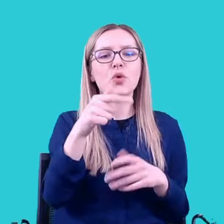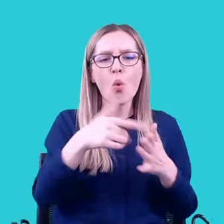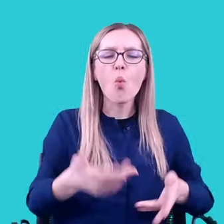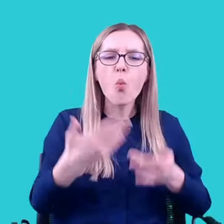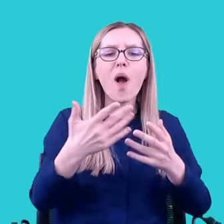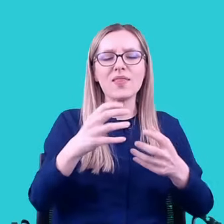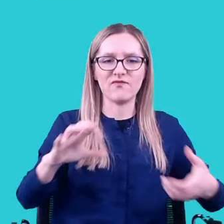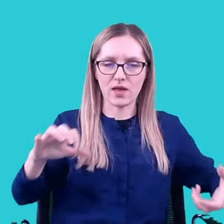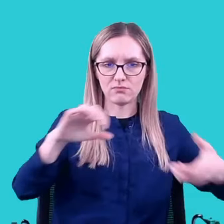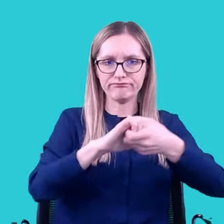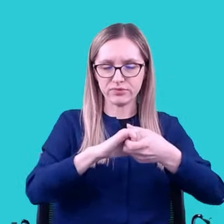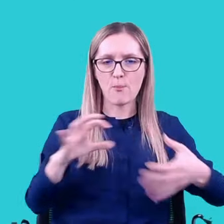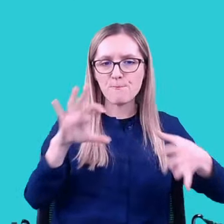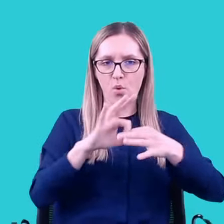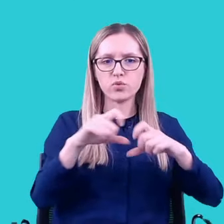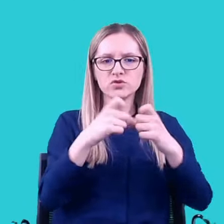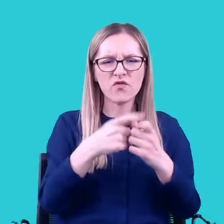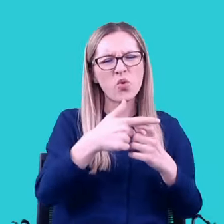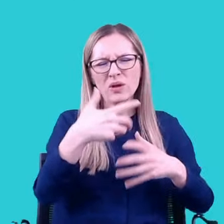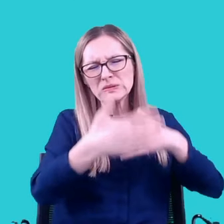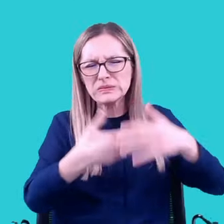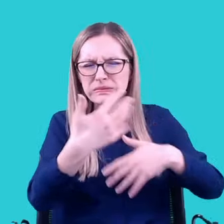In this case, we have a very complicated reaction